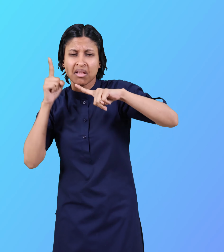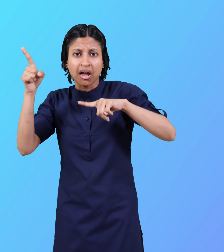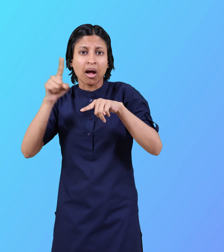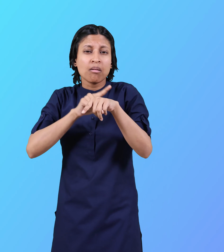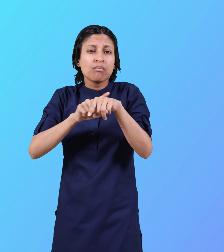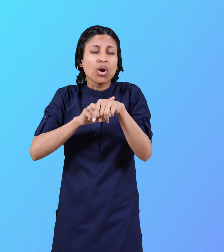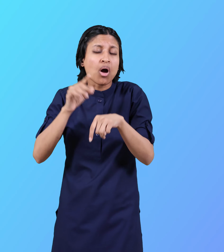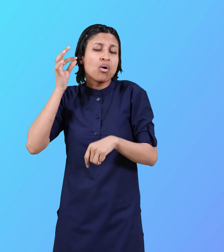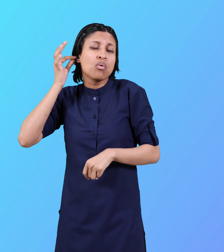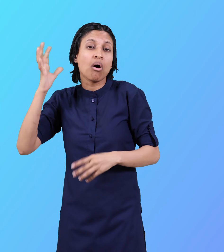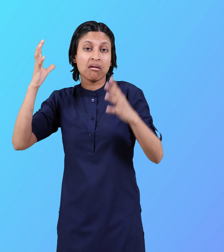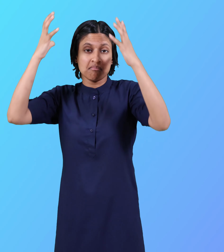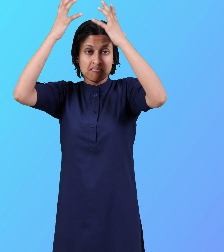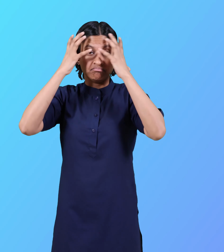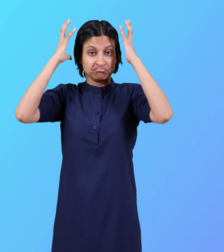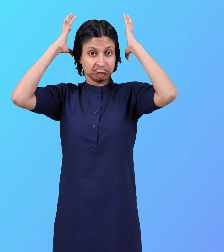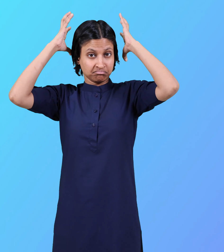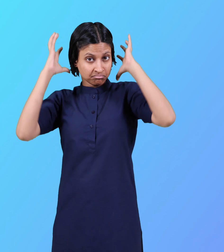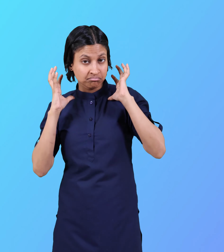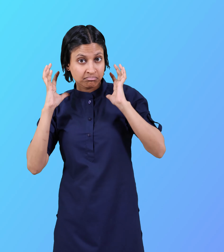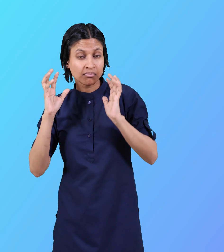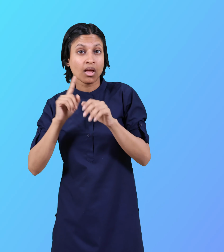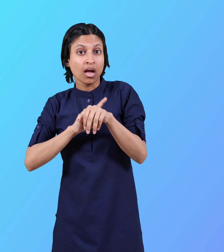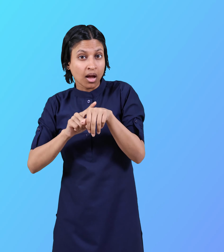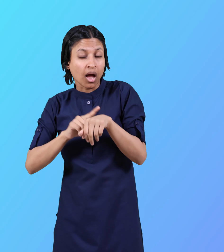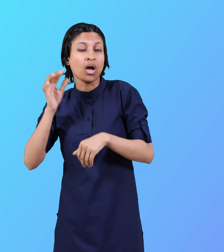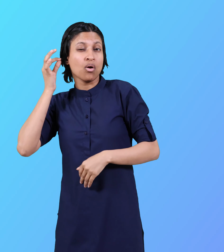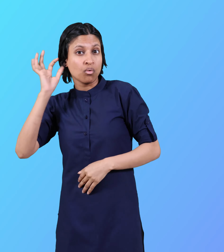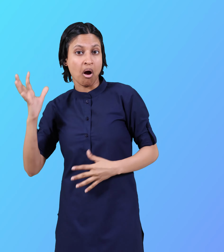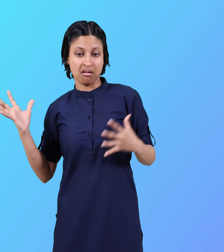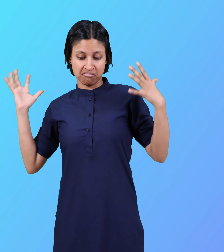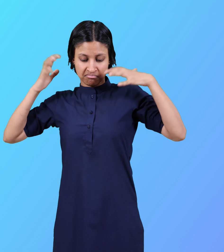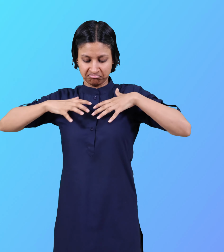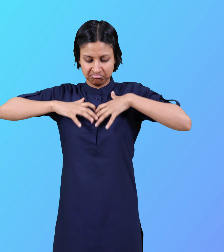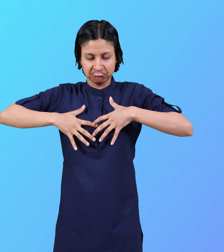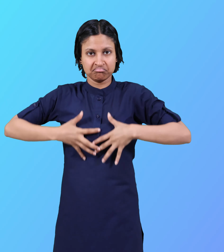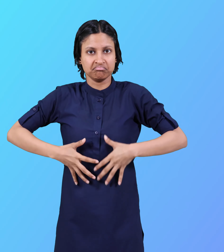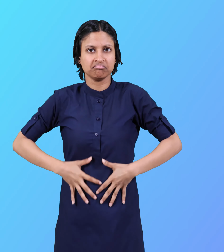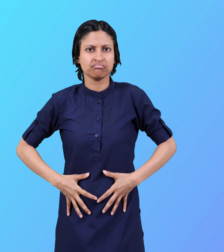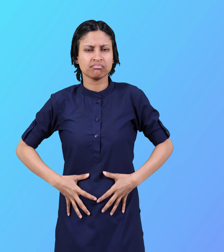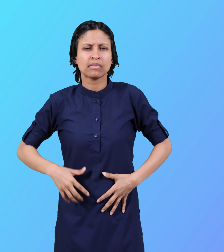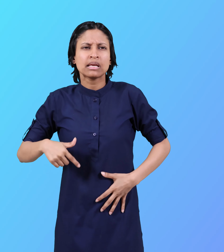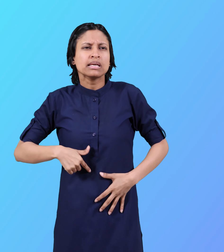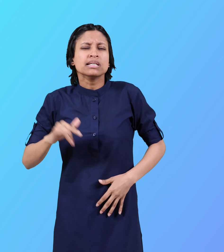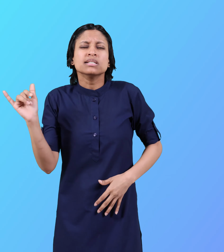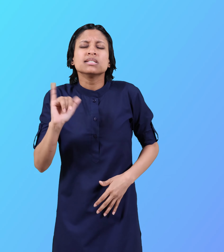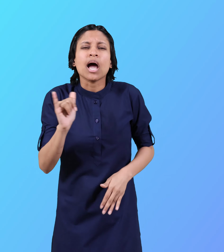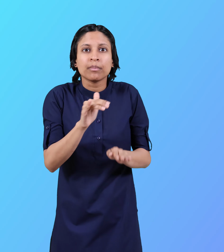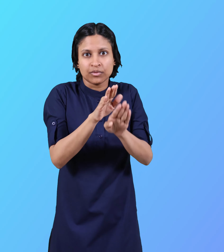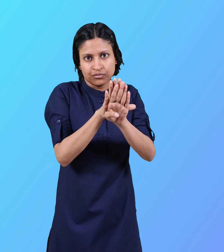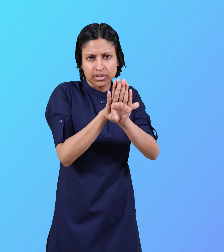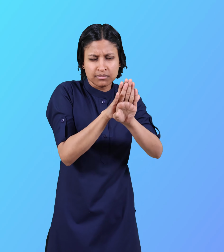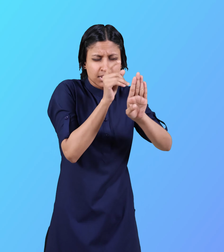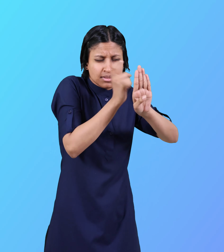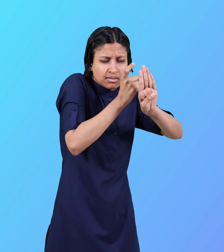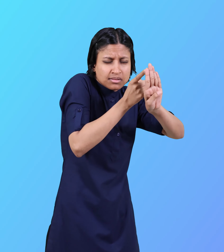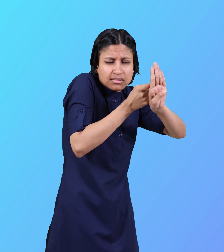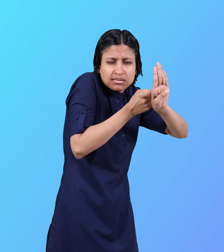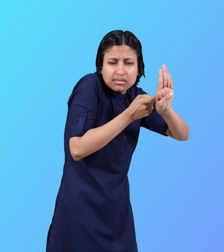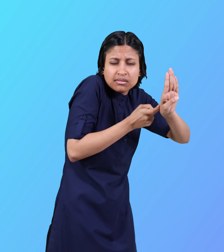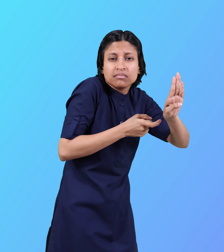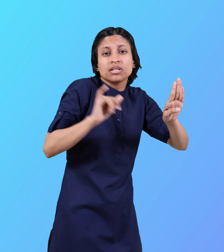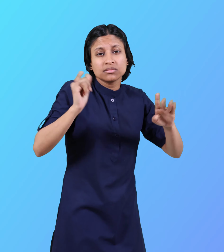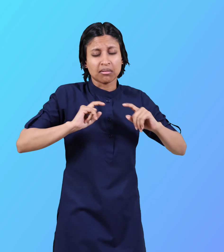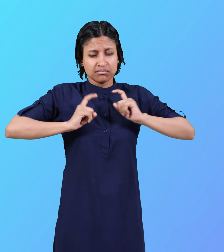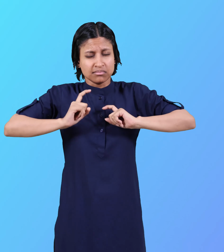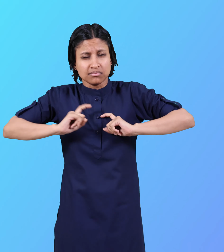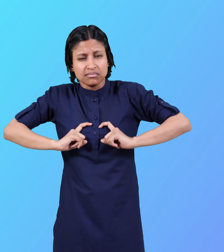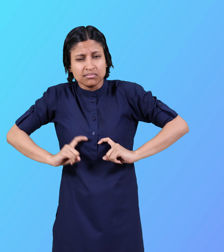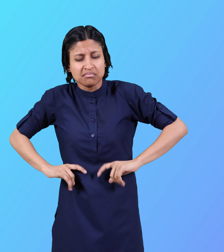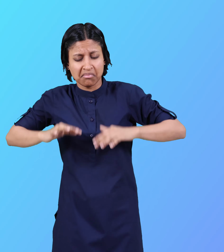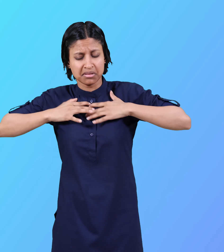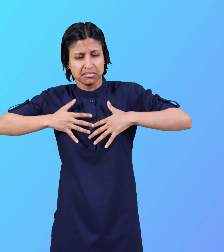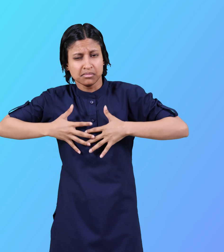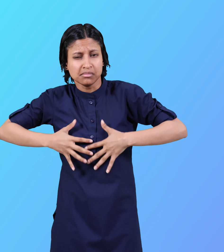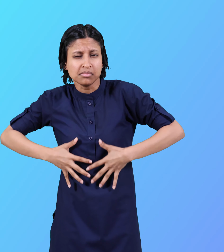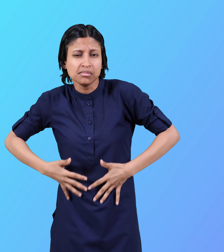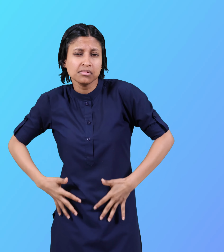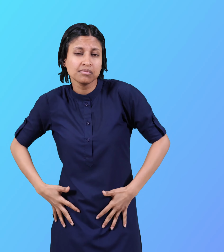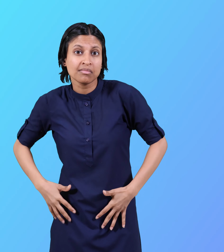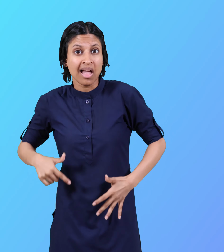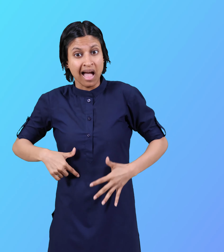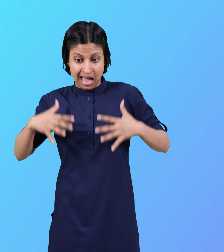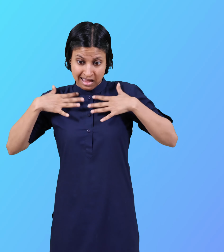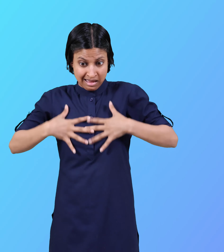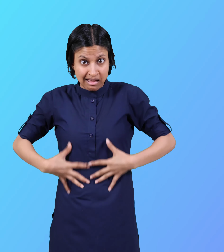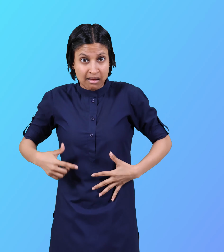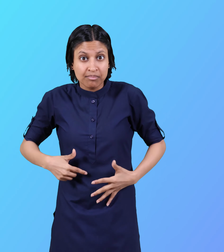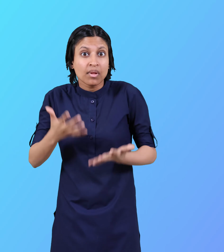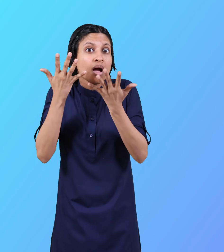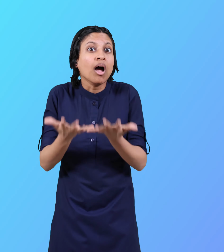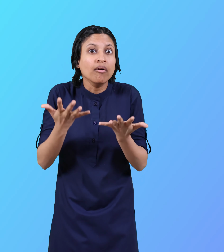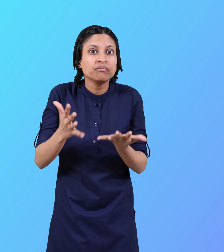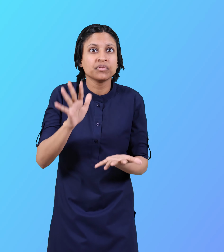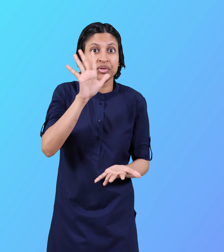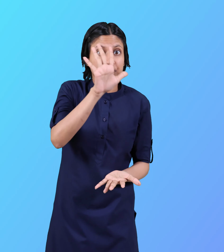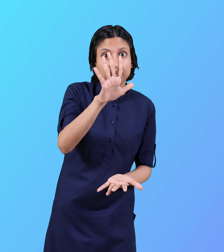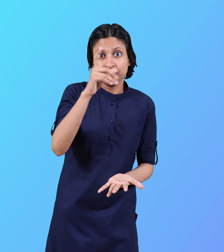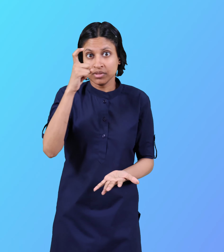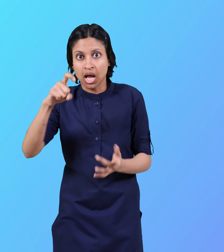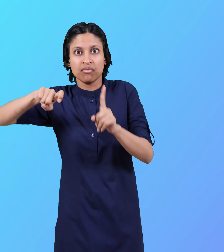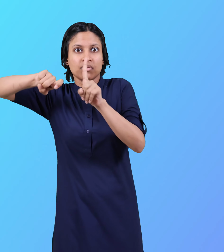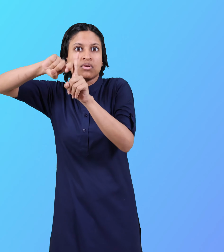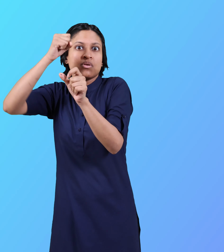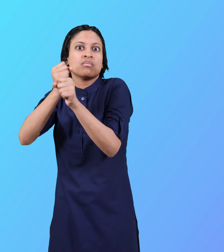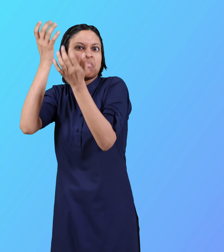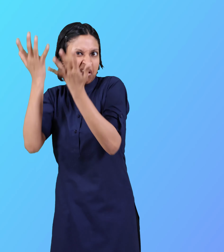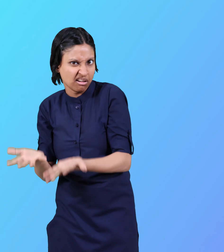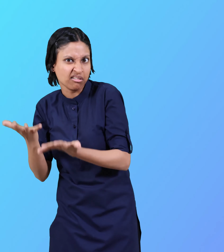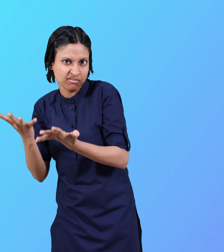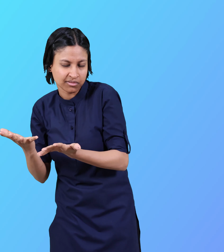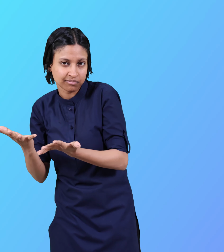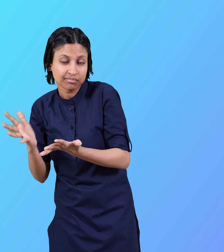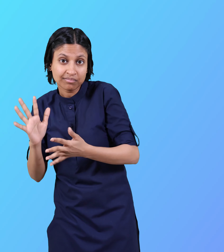He had a bronze helmet on his head. He wore a coat of armour that was made like the scales on a fish. It was made of bronze and weighed about 57 kilogrammes.